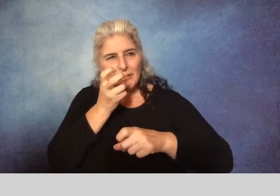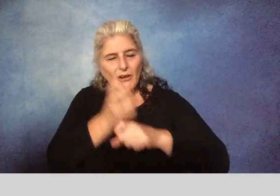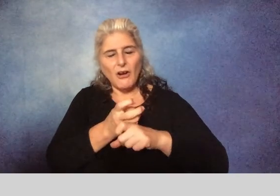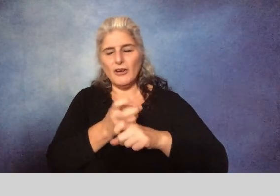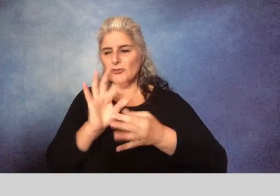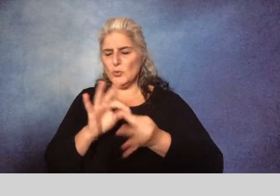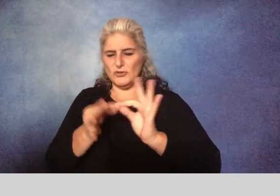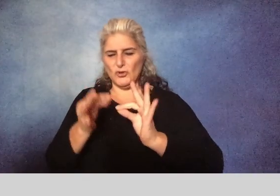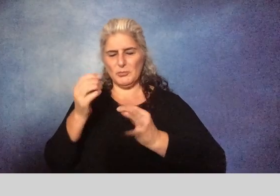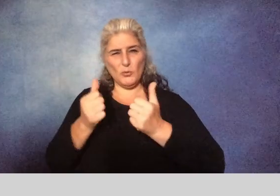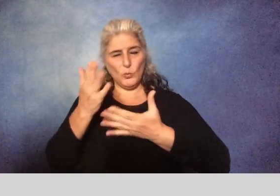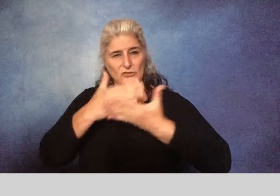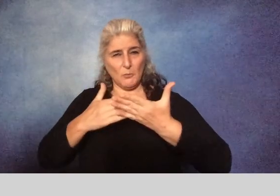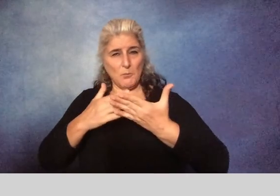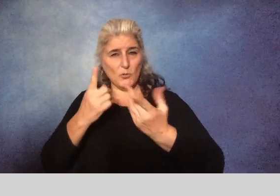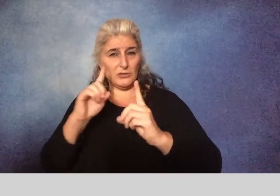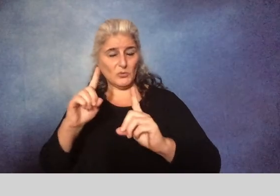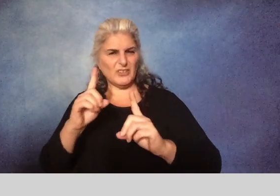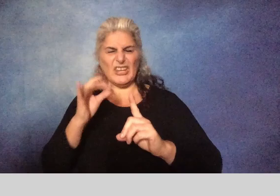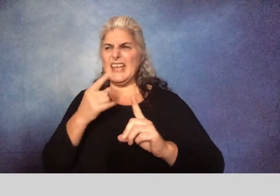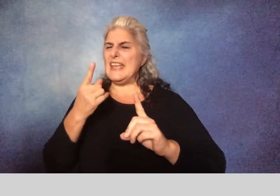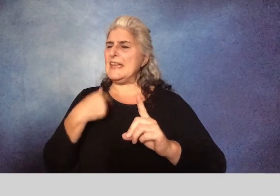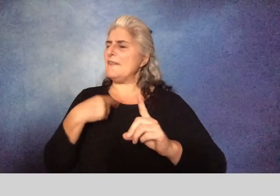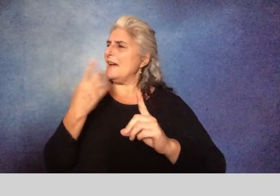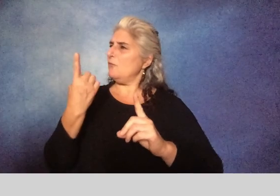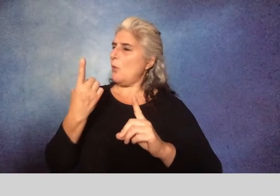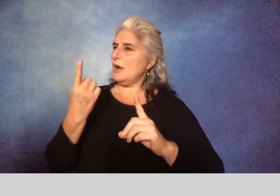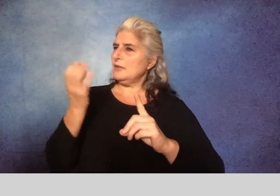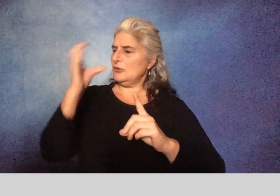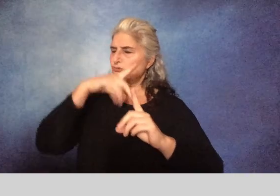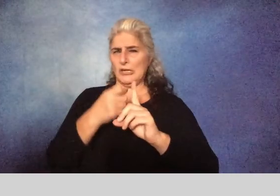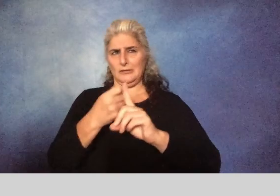So when there's a strange recommendation, it obscures which of the original 13 features